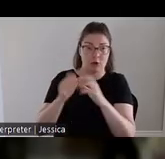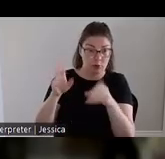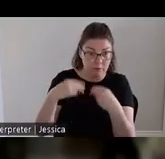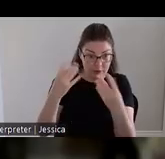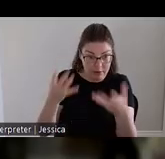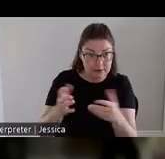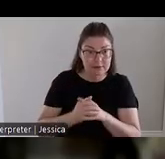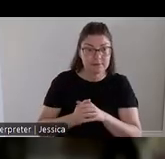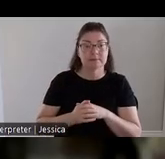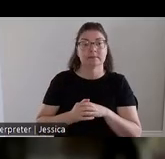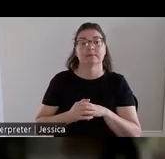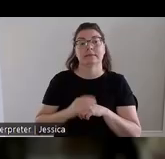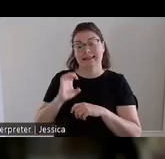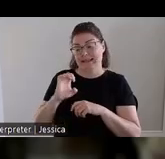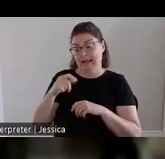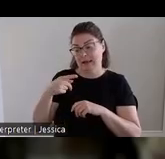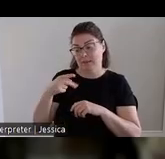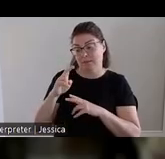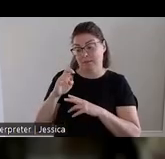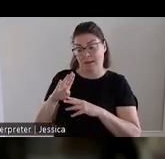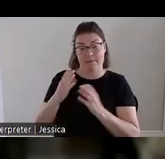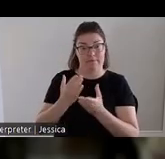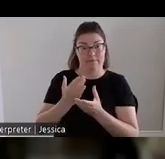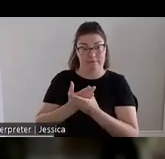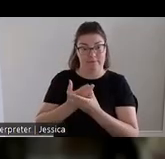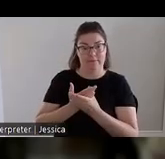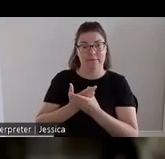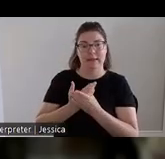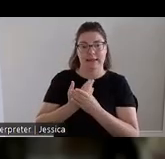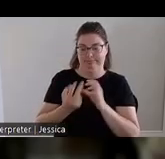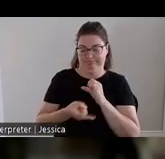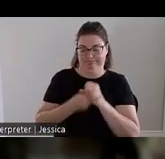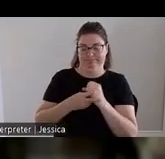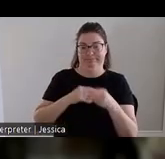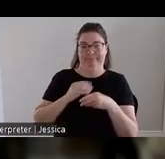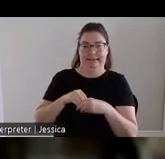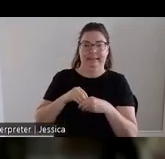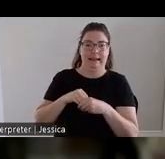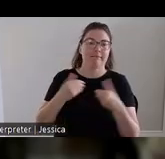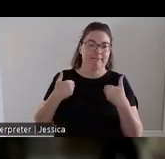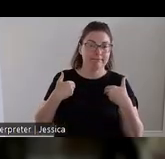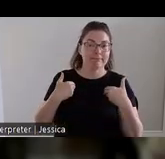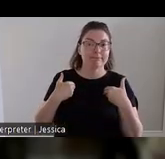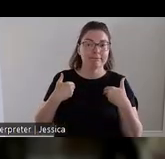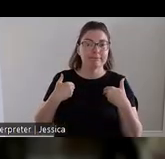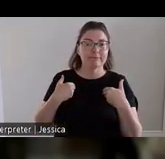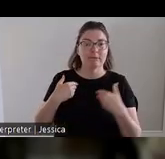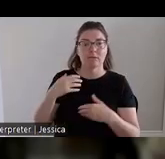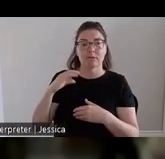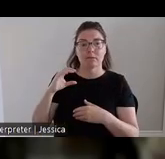EPUB files can hold their metadata right inside of them, so the OPF file can have the